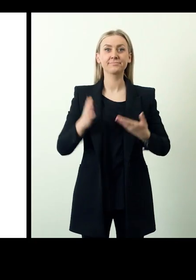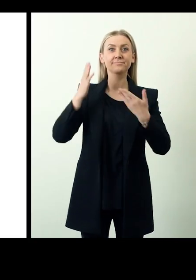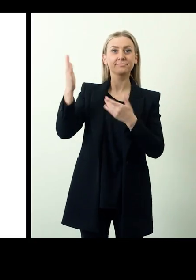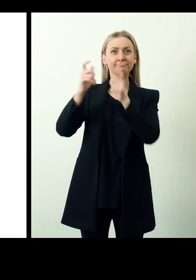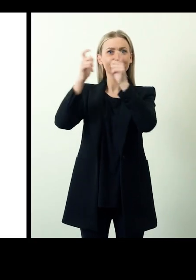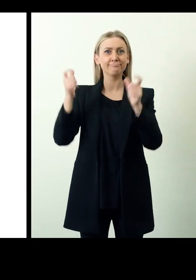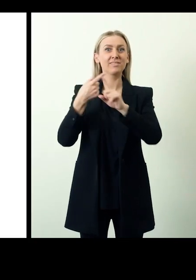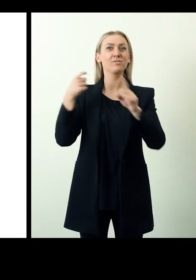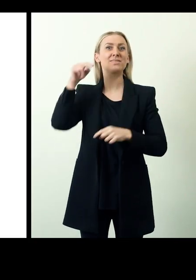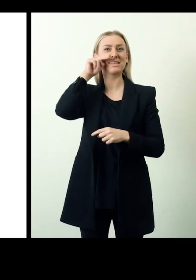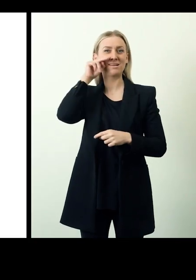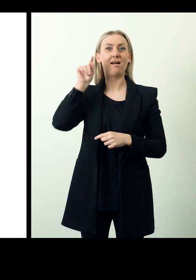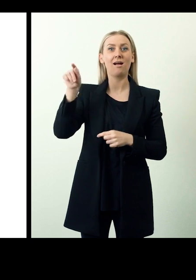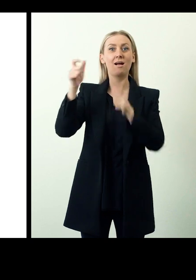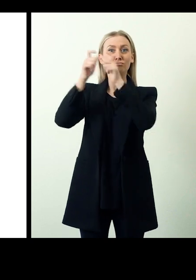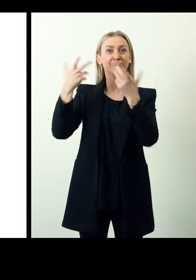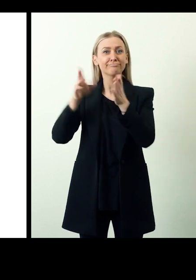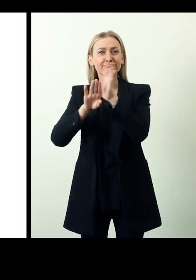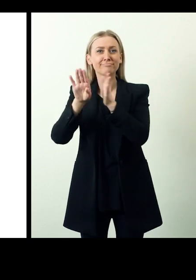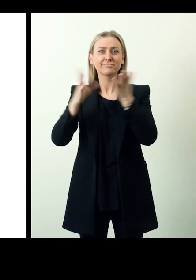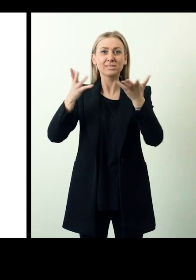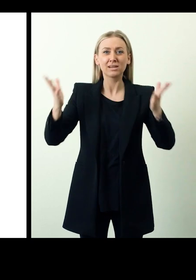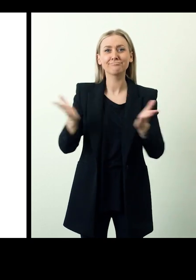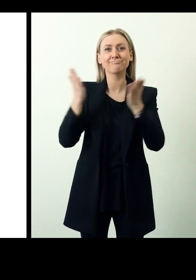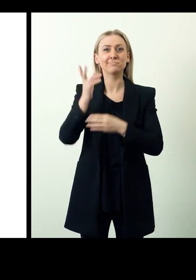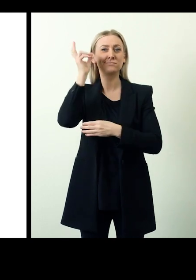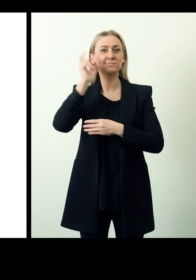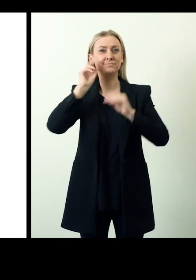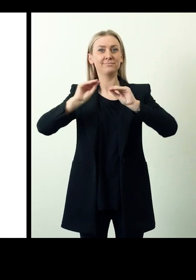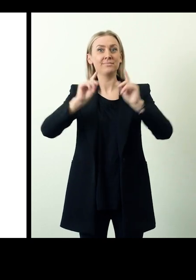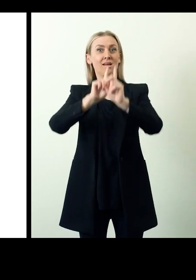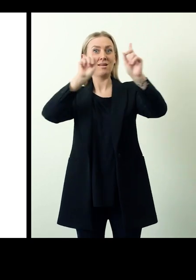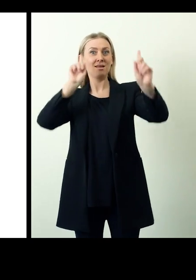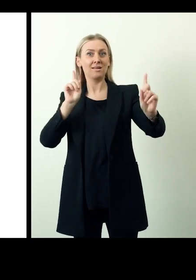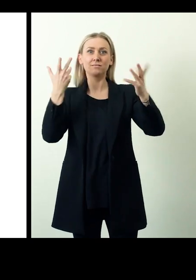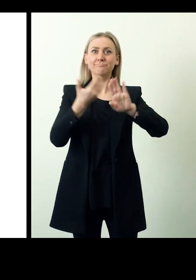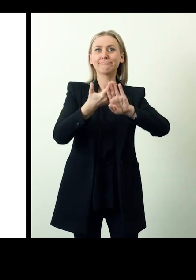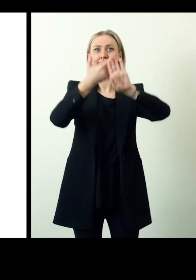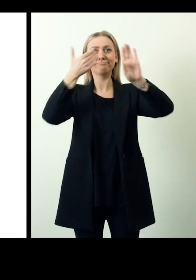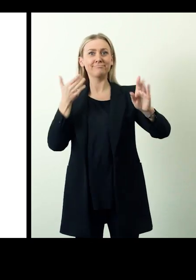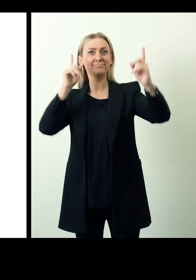Outlook Humanitarian Care Initiative from Nigeria has developed interactive audio instruction, a distance learning platform.